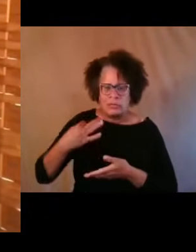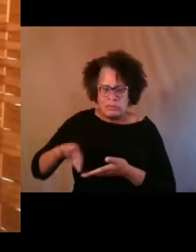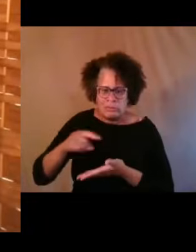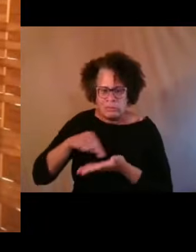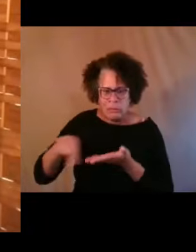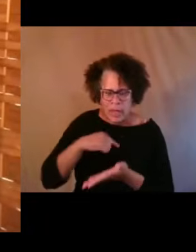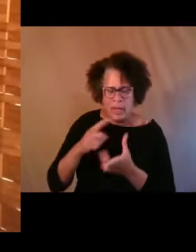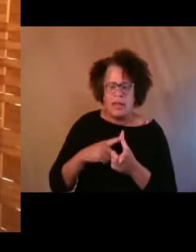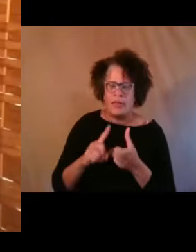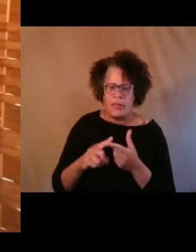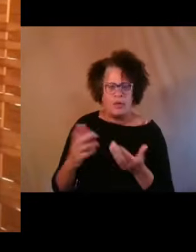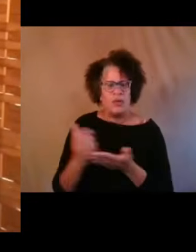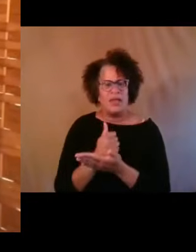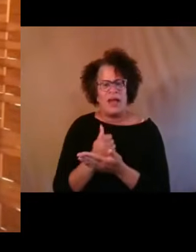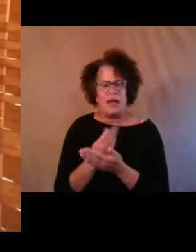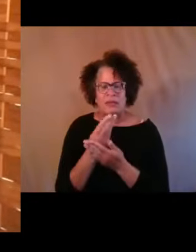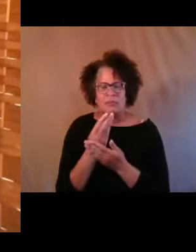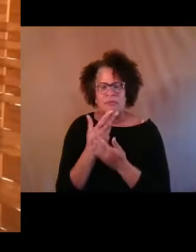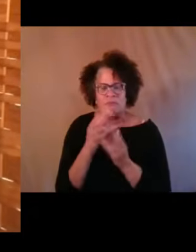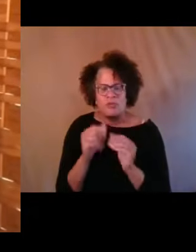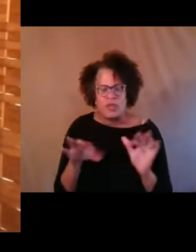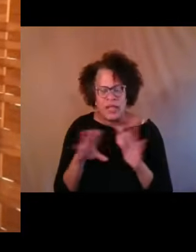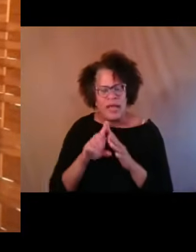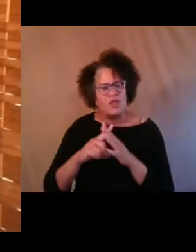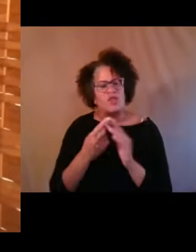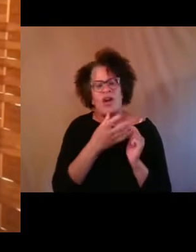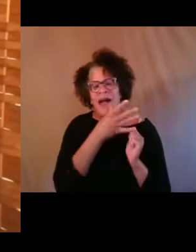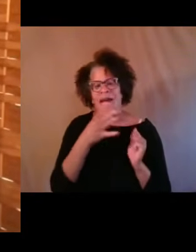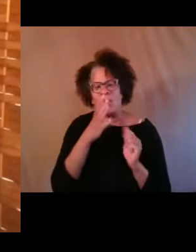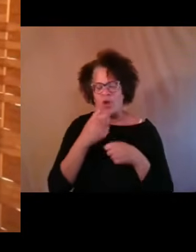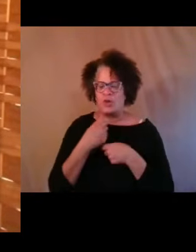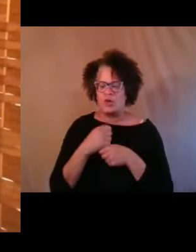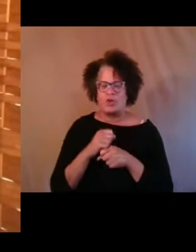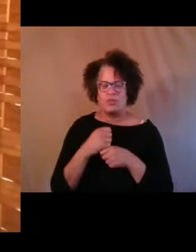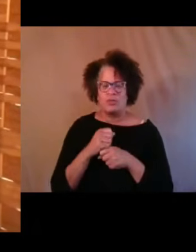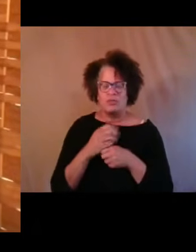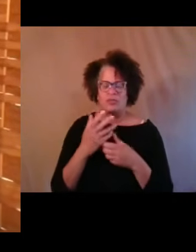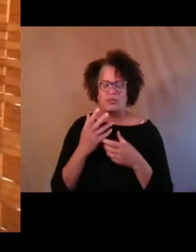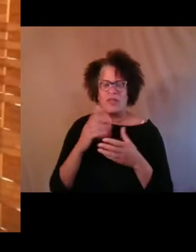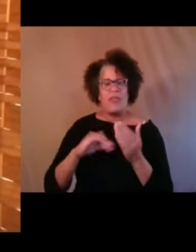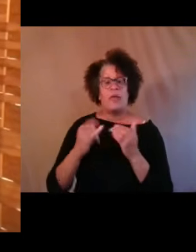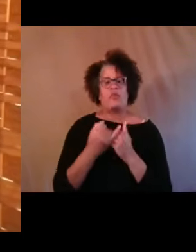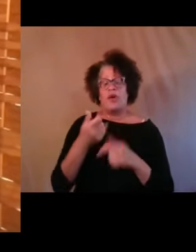and start agriculture project. And so what that agriculture project looks like is being able